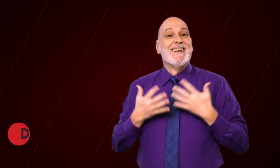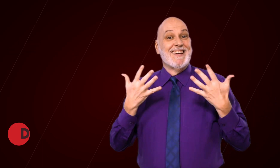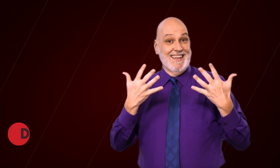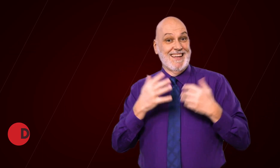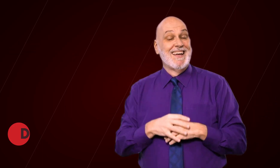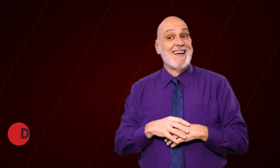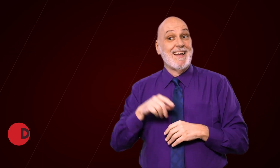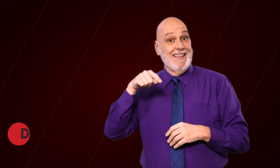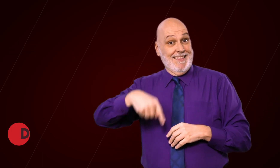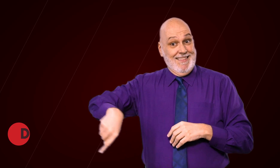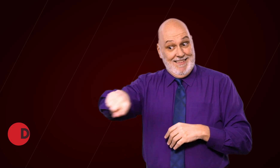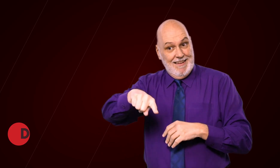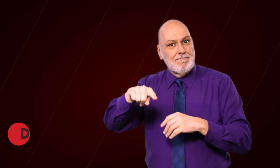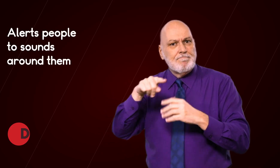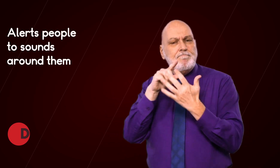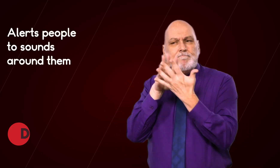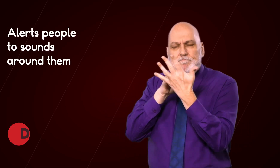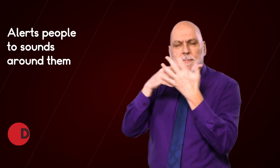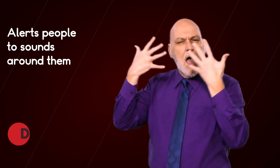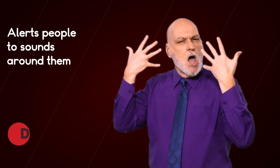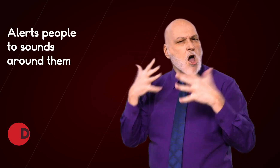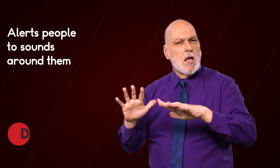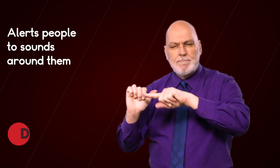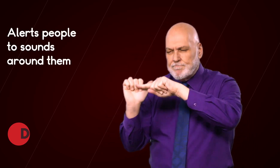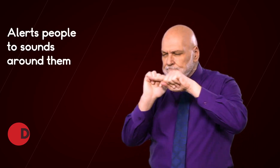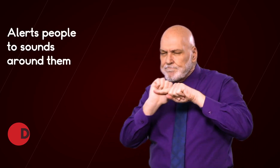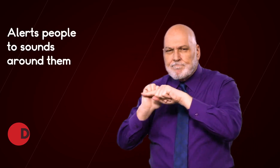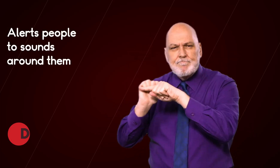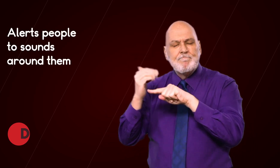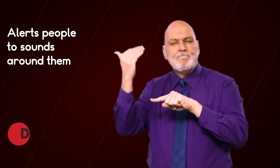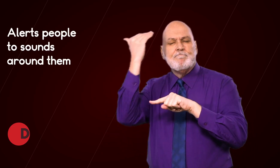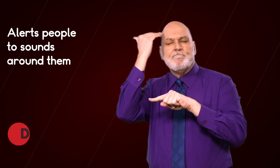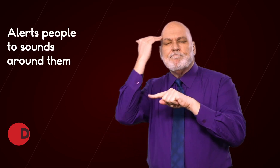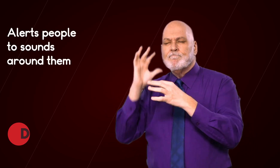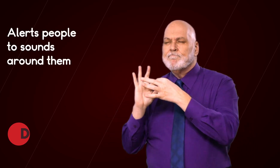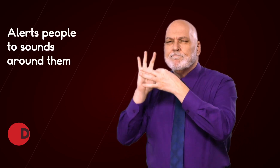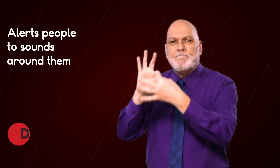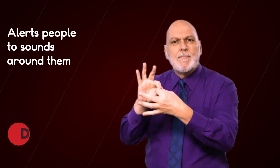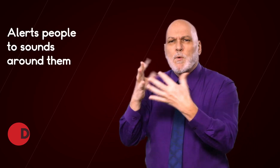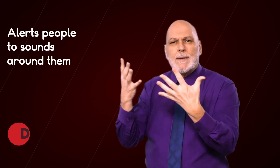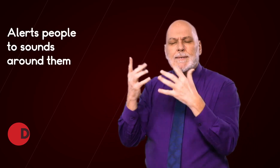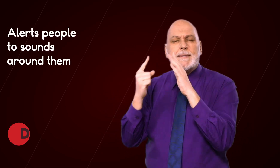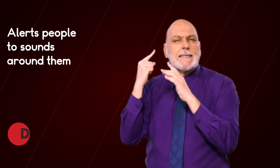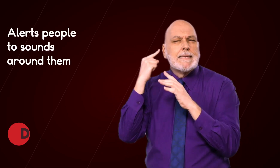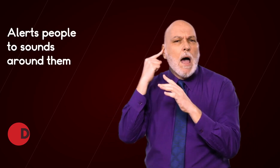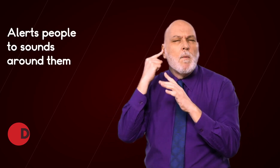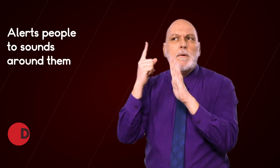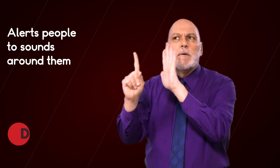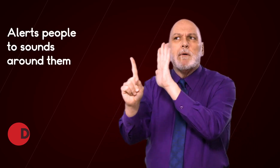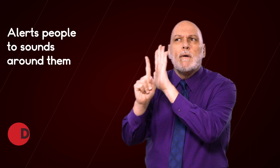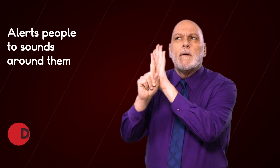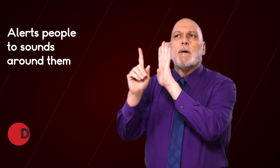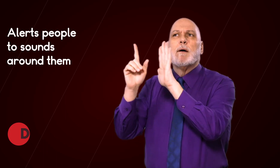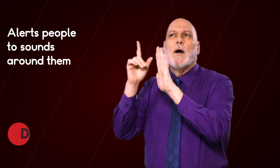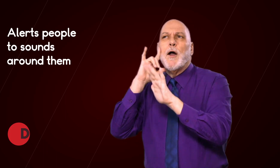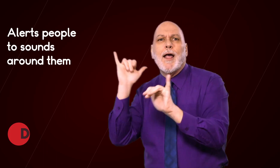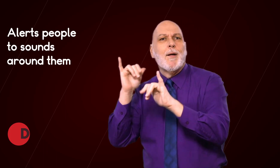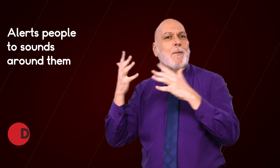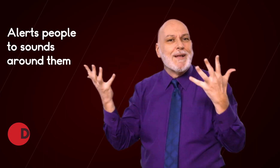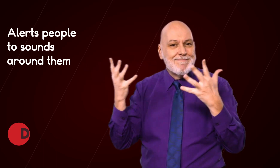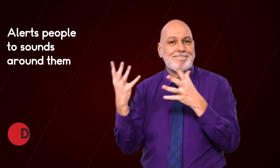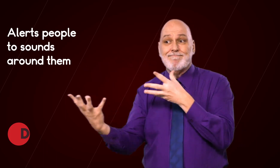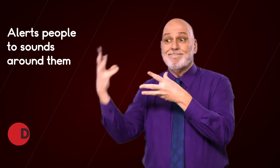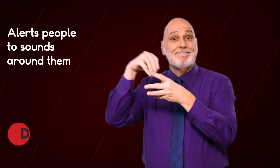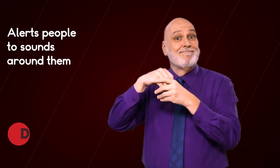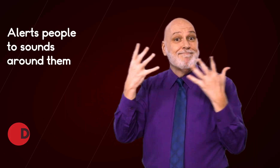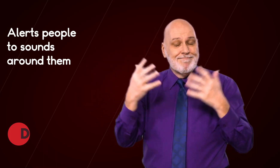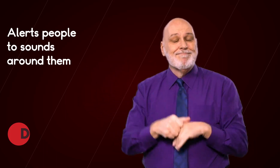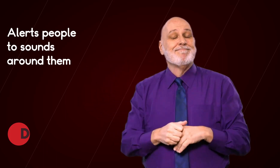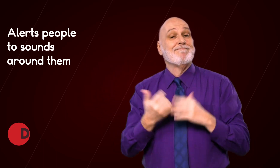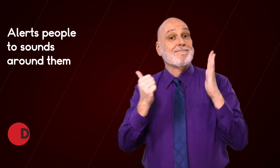are Deaf or hard of hearing to sounds around them.